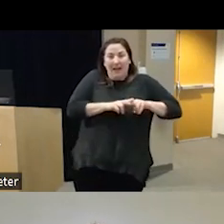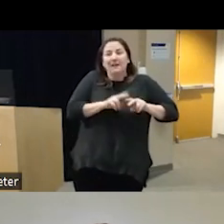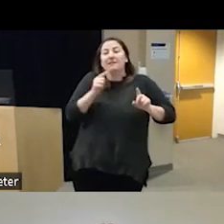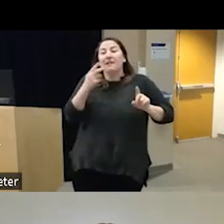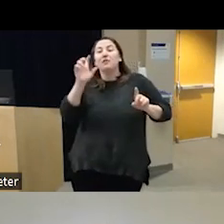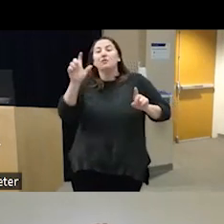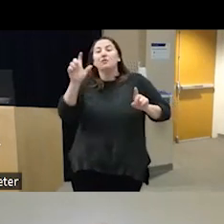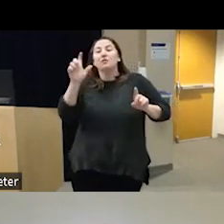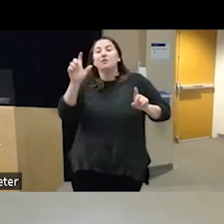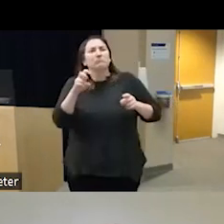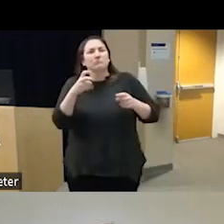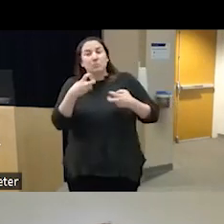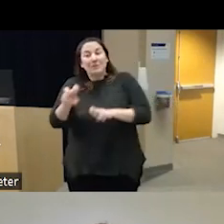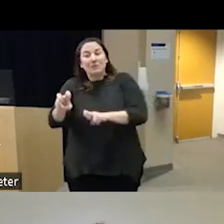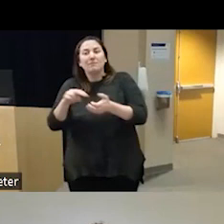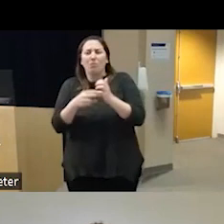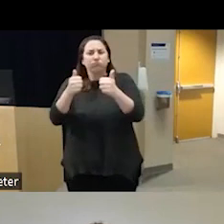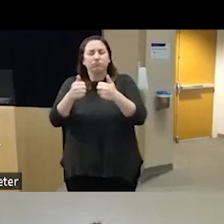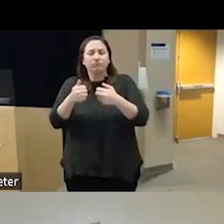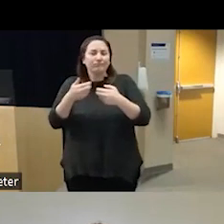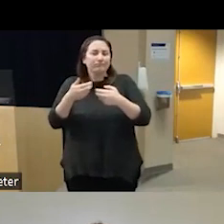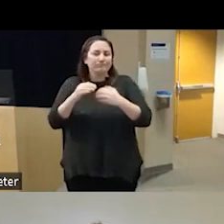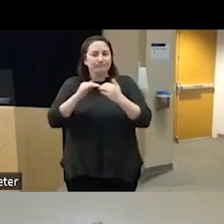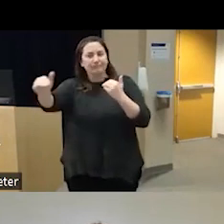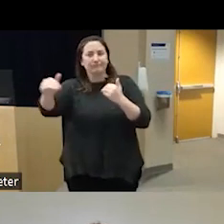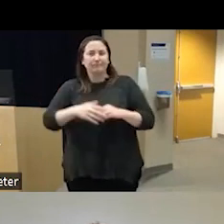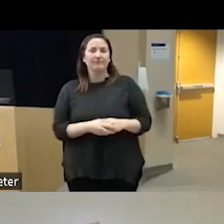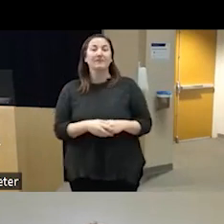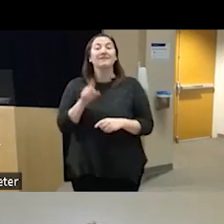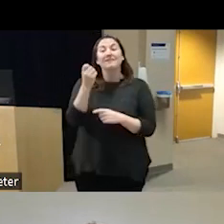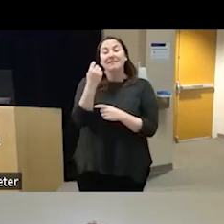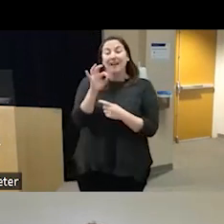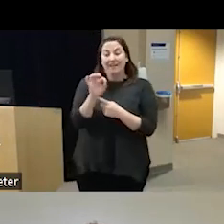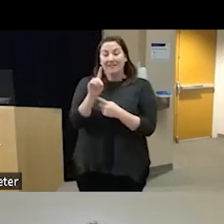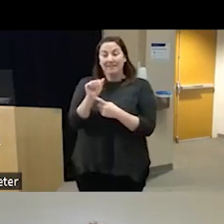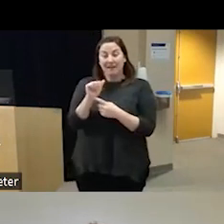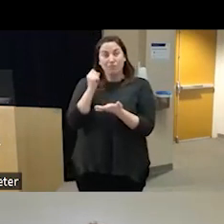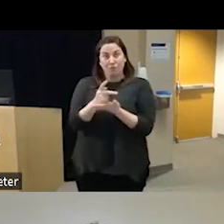this was followed up by a phase 3 study leading to FDA approval and again after a lag time